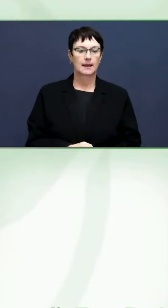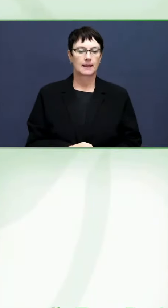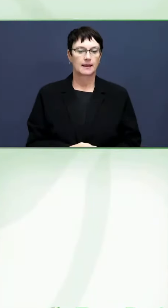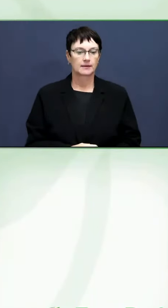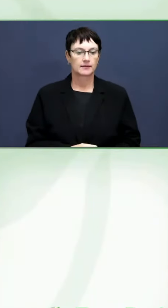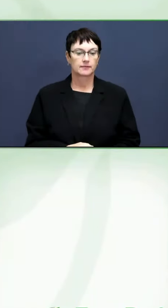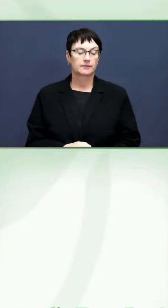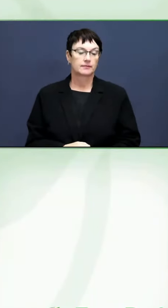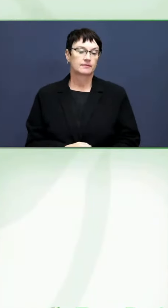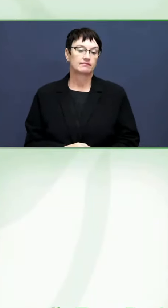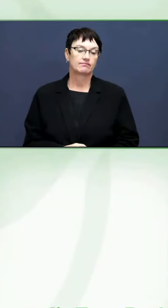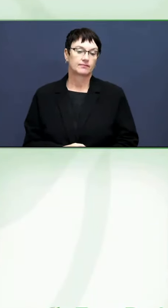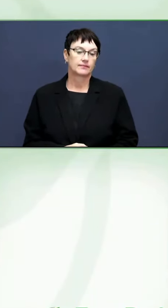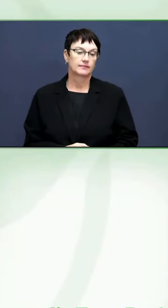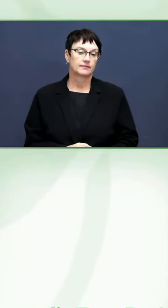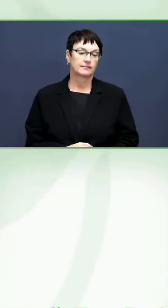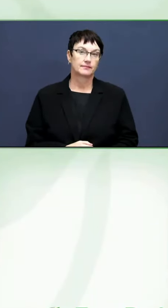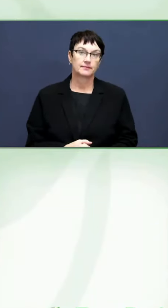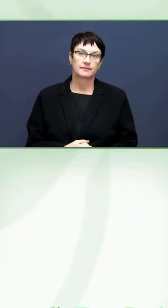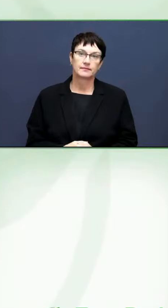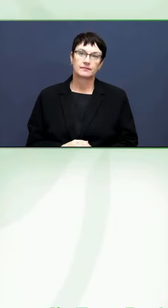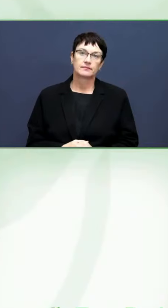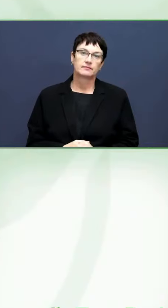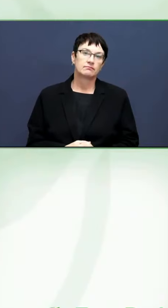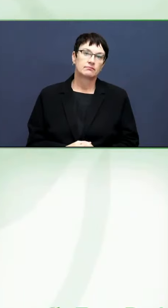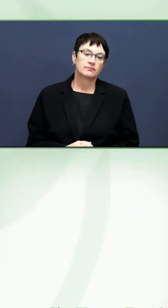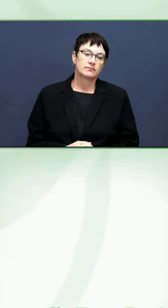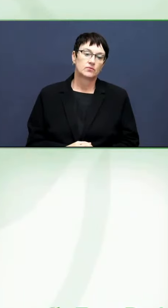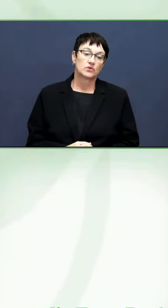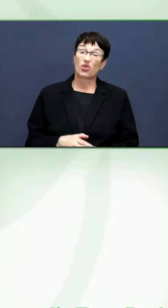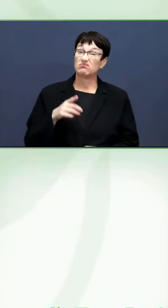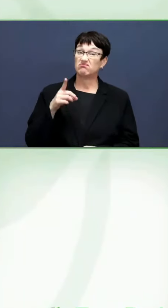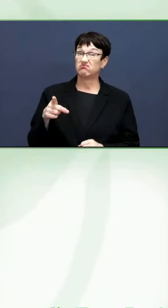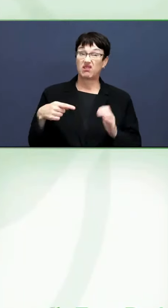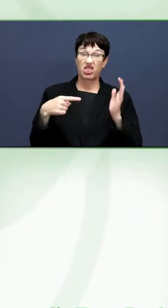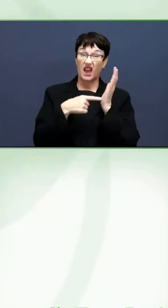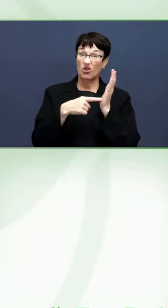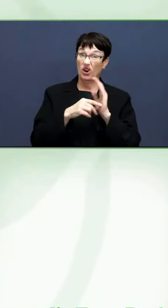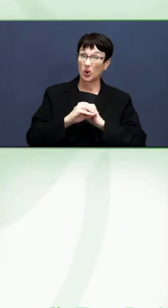Without this technology, I would not be able to keep up with my peers without it.